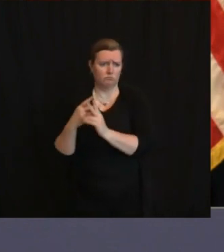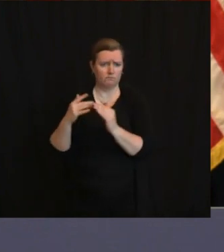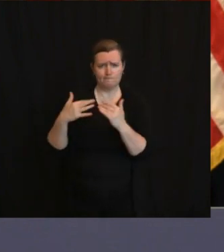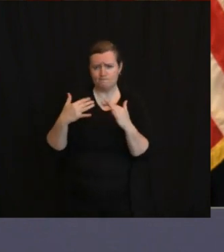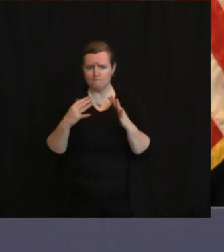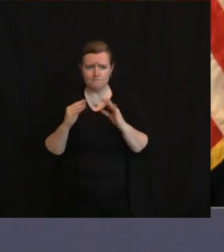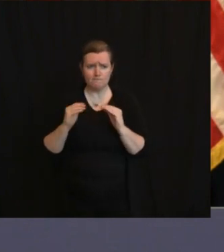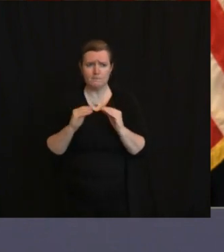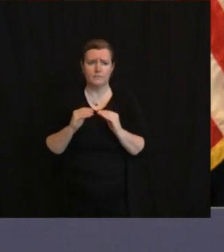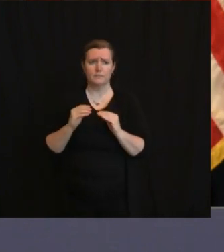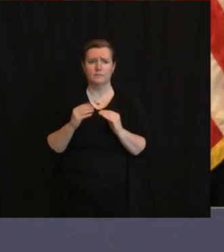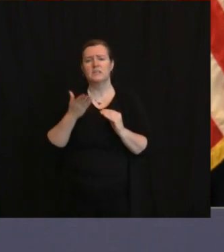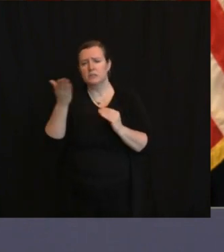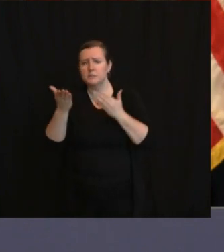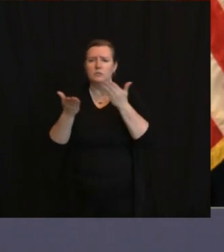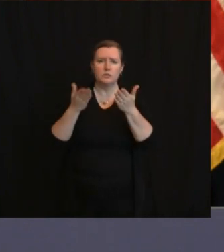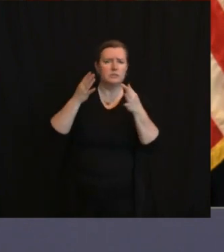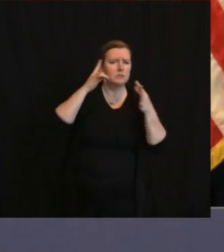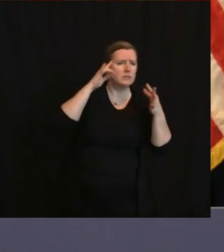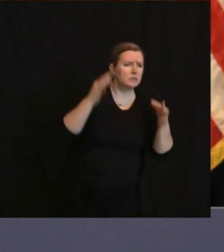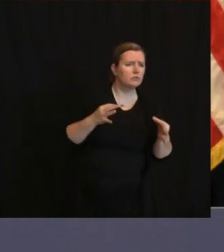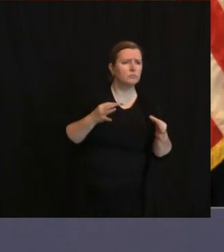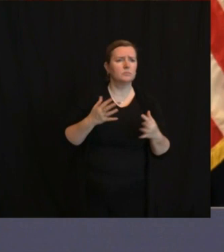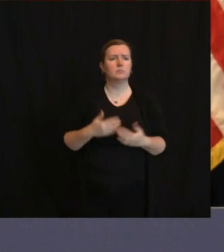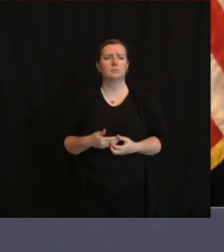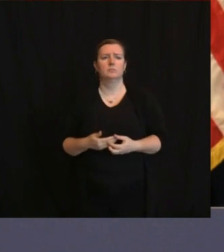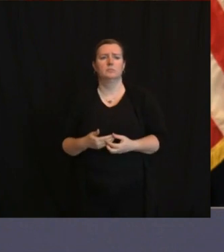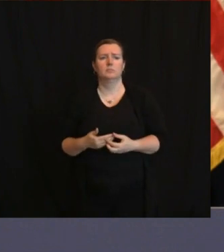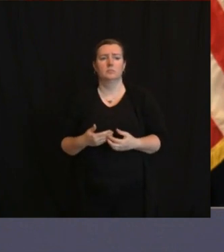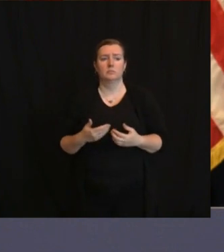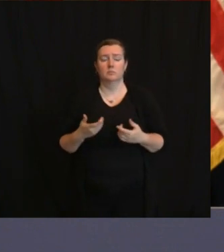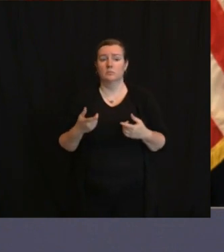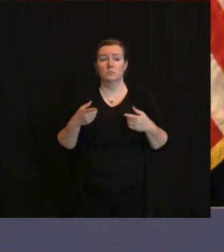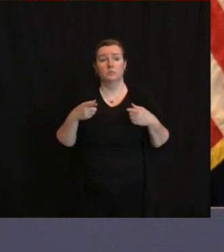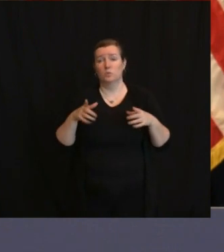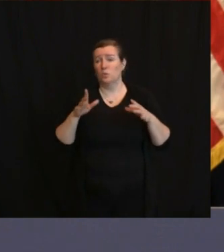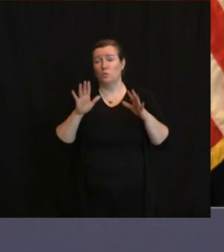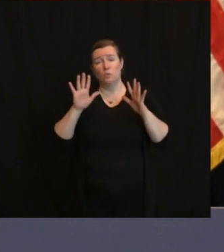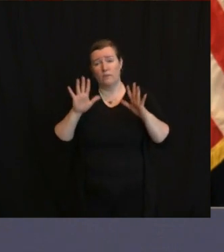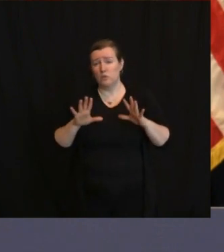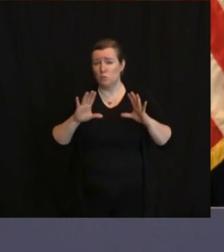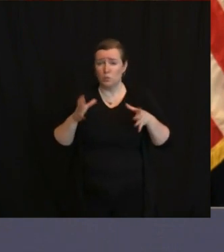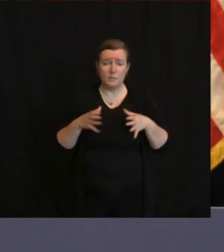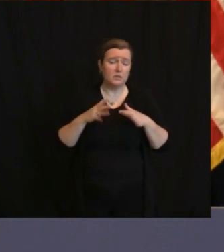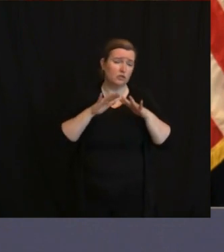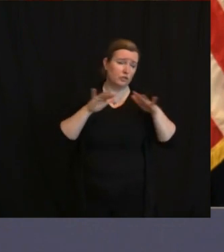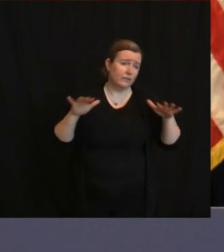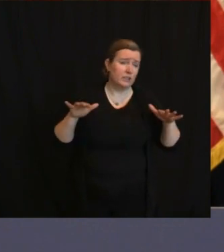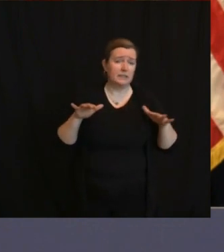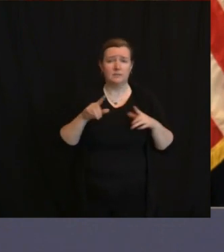SHEET OF PAPER. I CAN'T PROMISE YOU THAT THEY WILL MAKE A TACTICAL DECISION